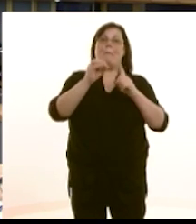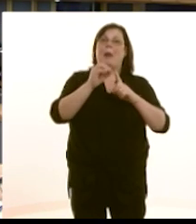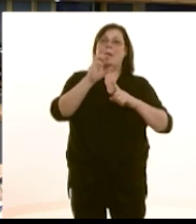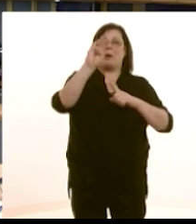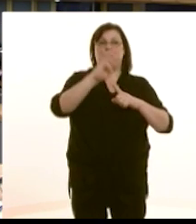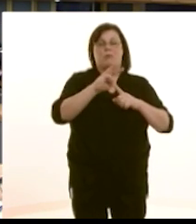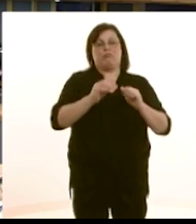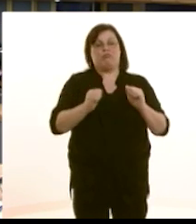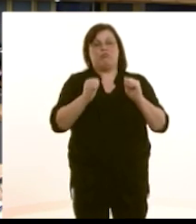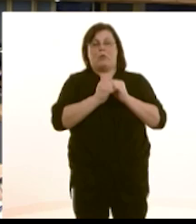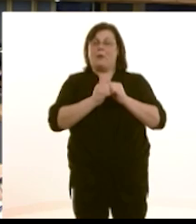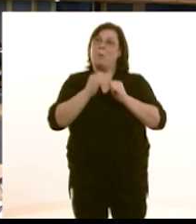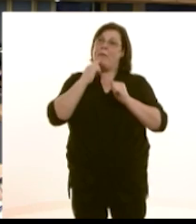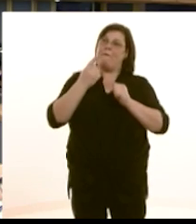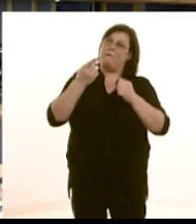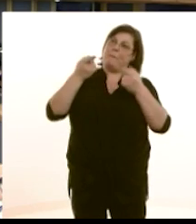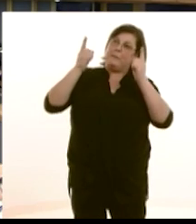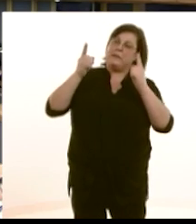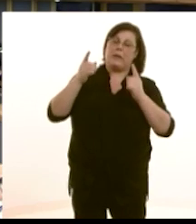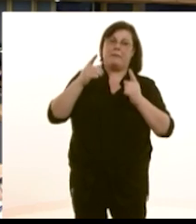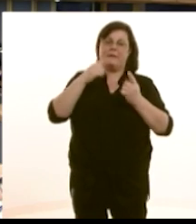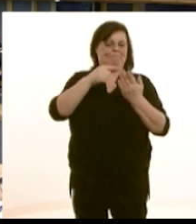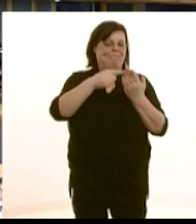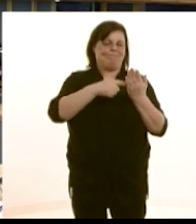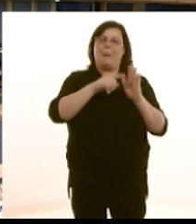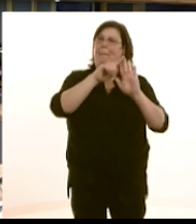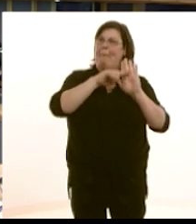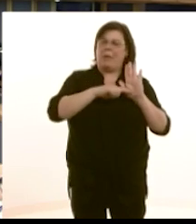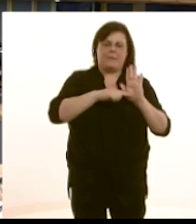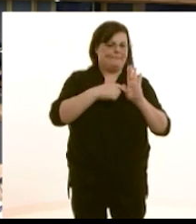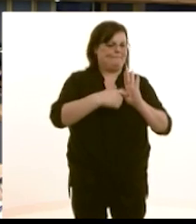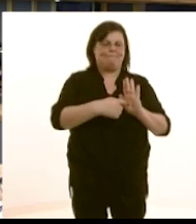sydd o fewn cwmpas y Cynulliad hwn. Felly, maeín briodol bod LCM yn dod gerbron y Cynulliad.